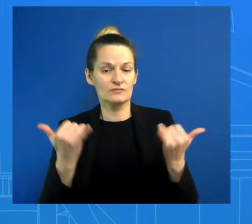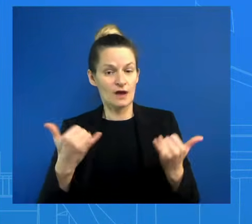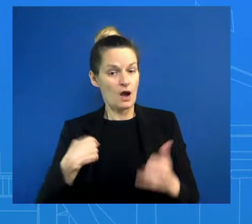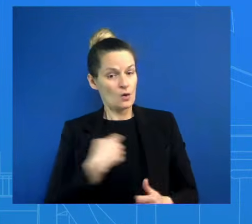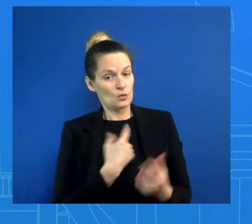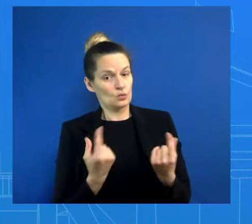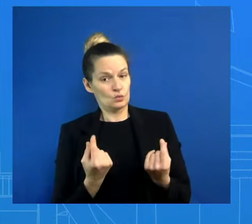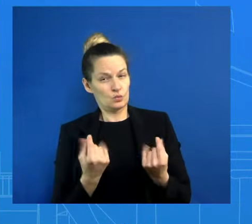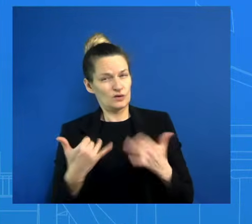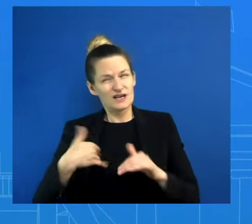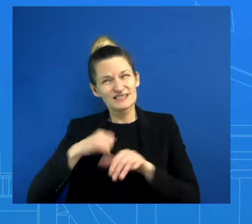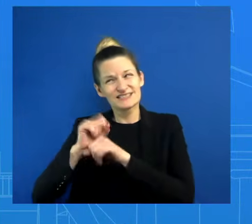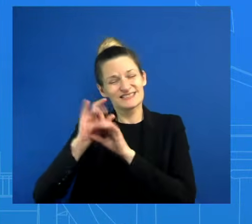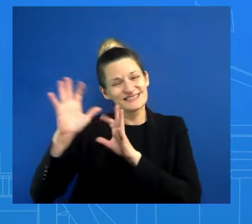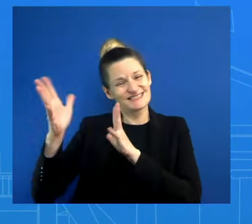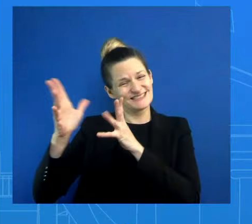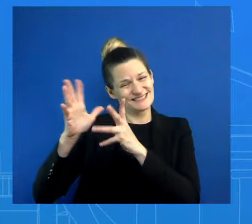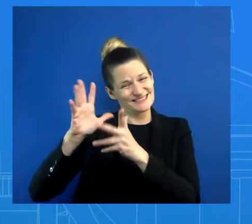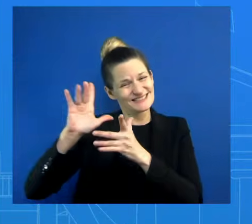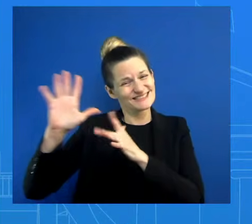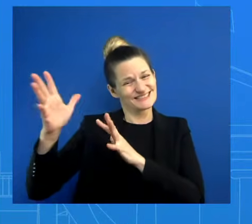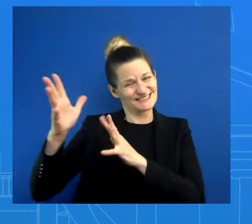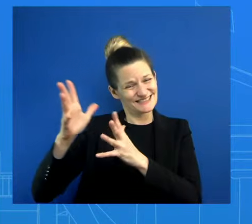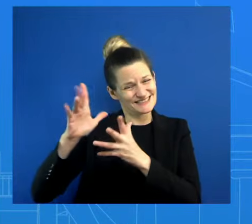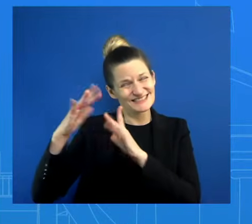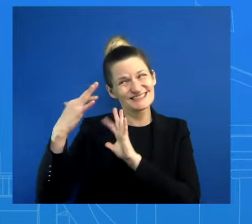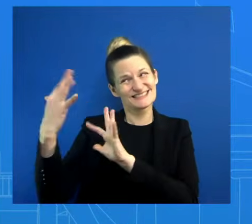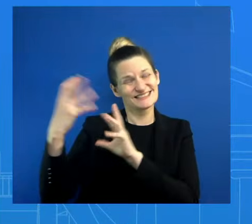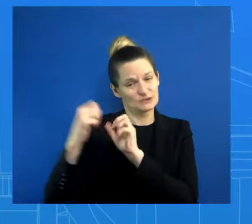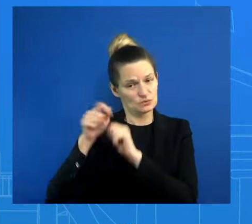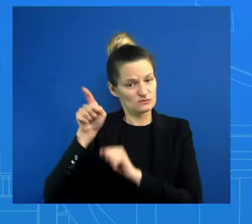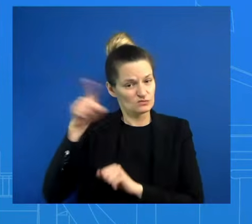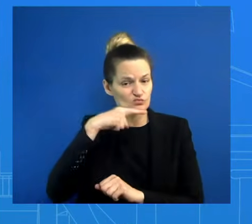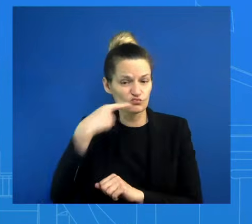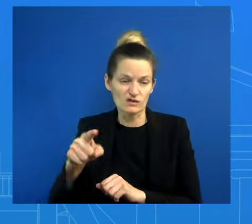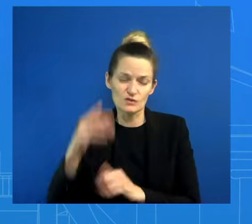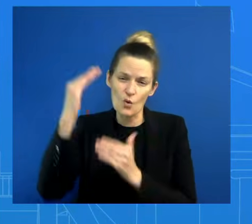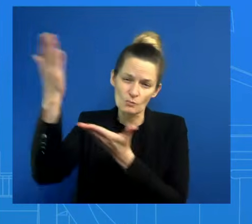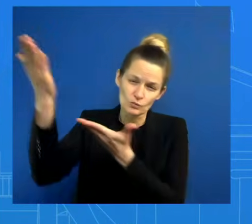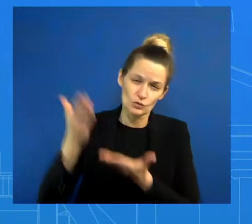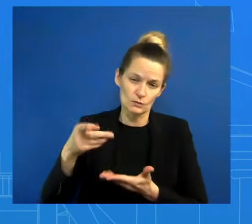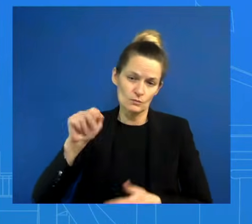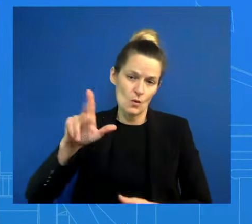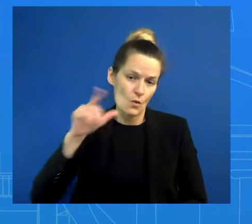And I just want to leave it there. The Press: Okay. Well, did the U.S. have any conversations with a third party